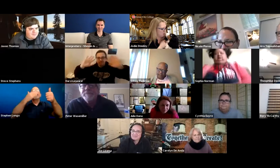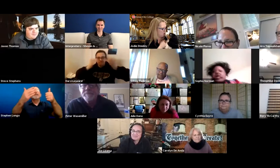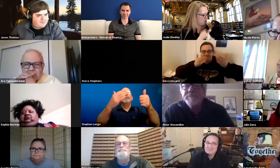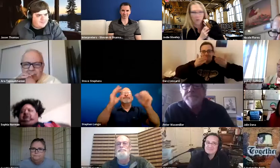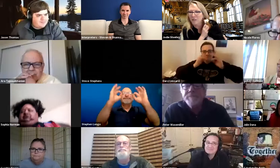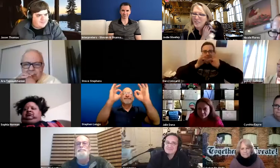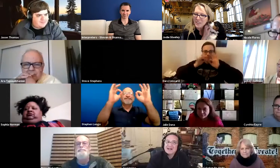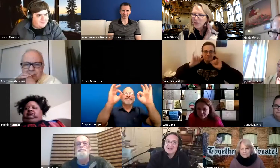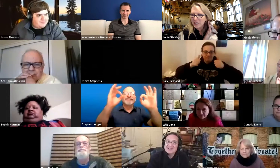Oh, you know, can